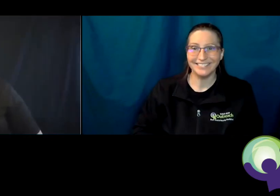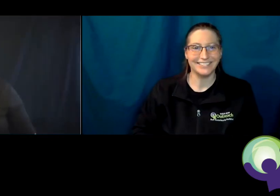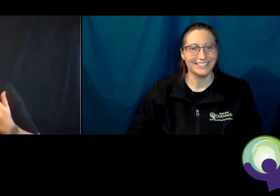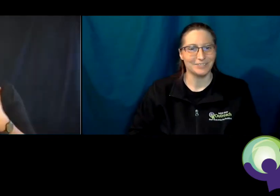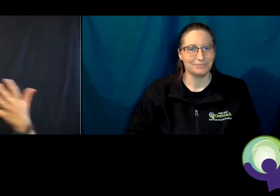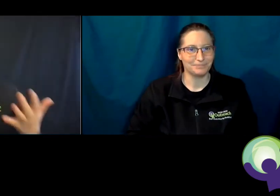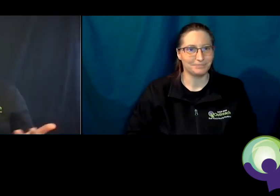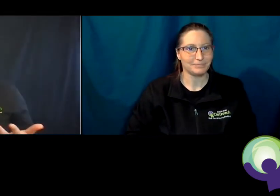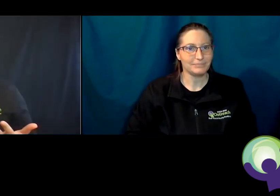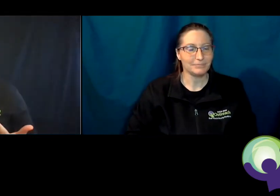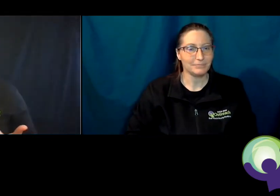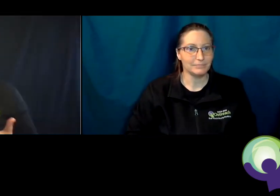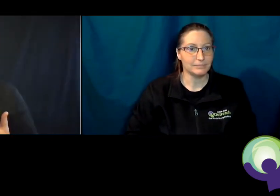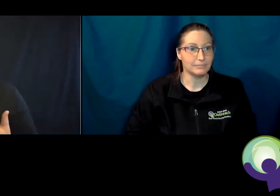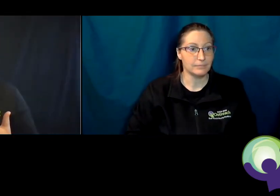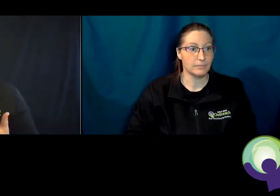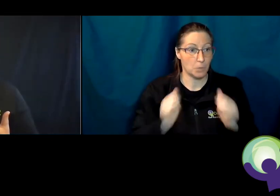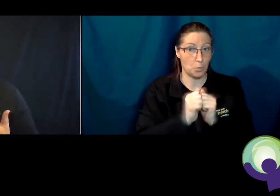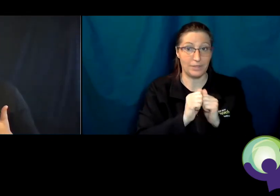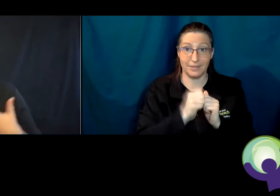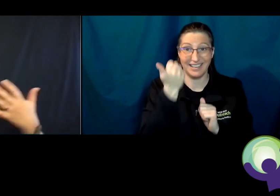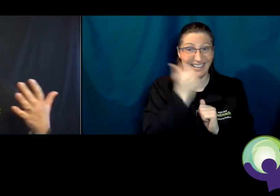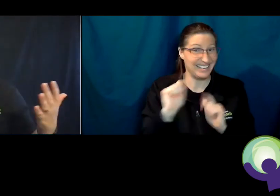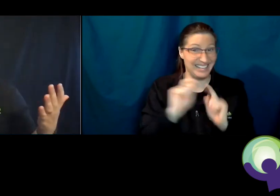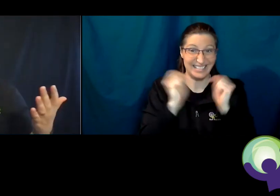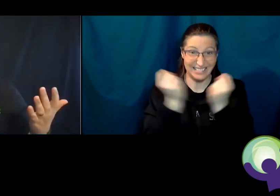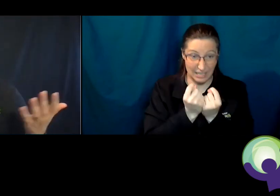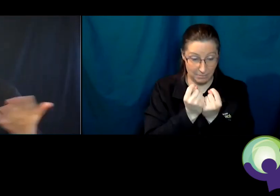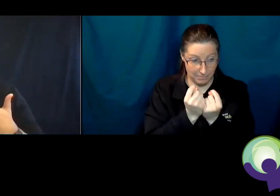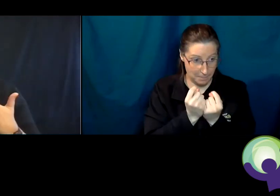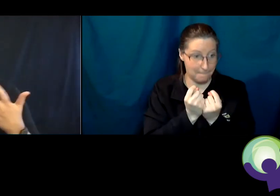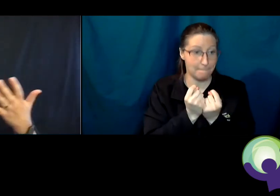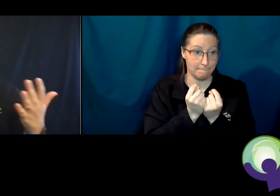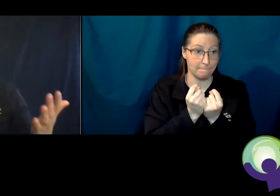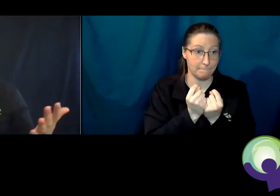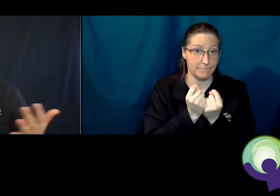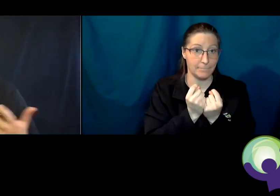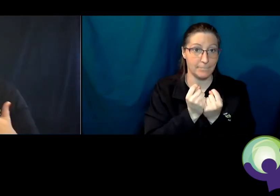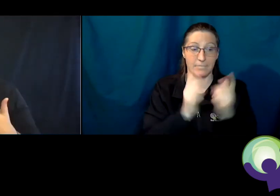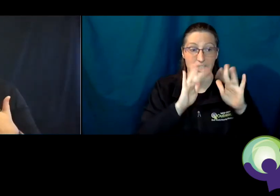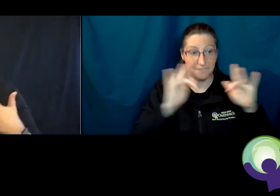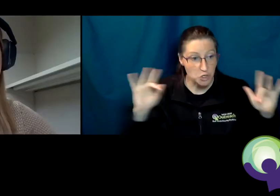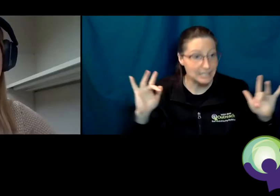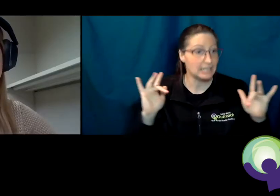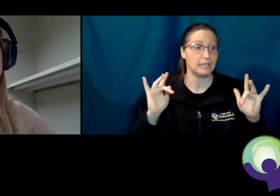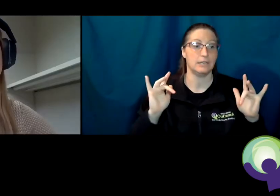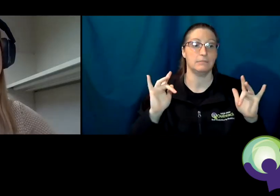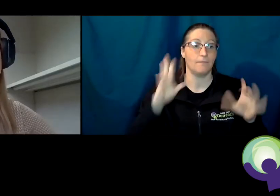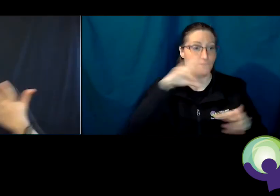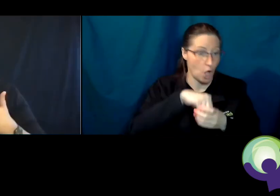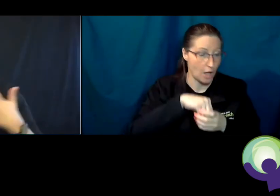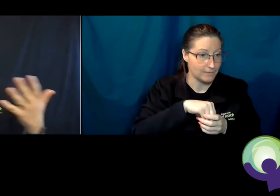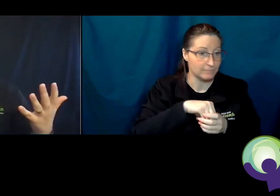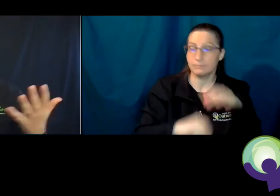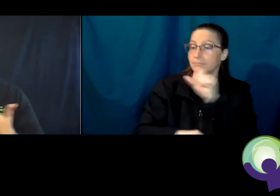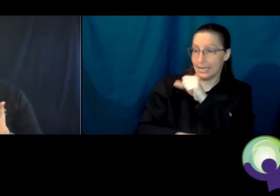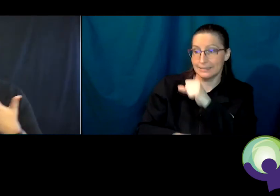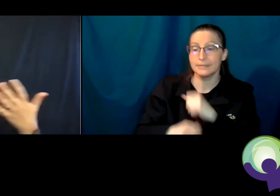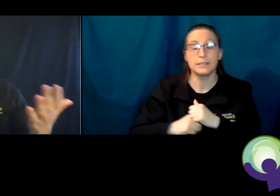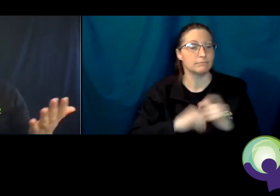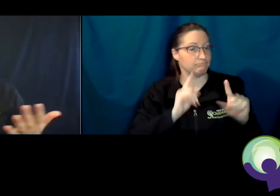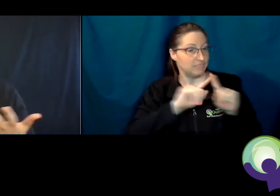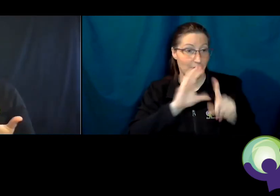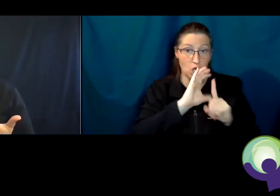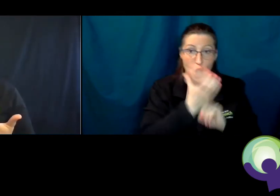Keith: And with any team, there's a potential for diversity and different cultures representations.